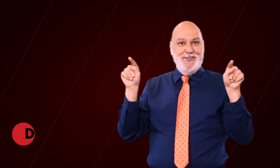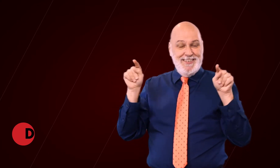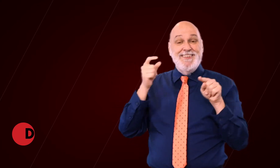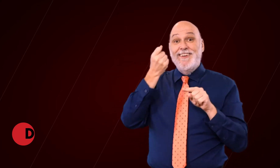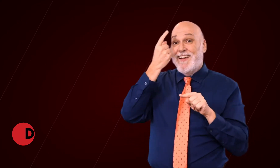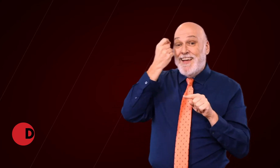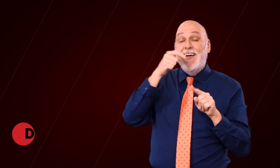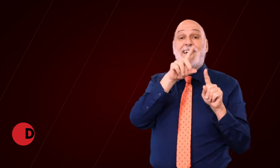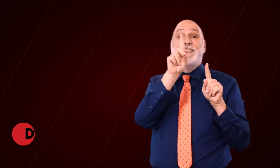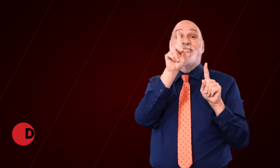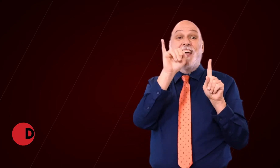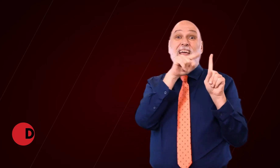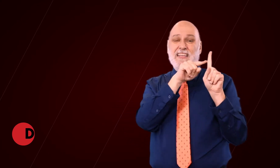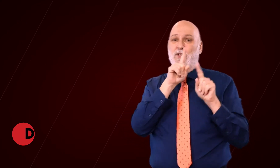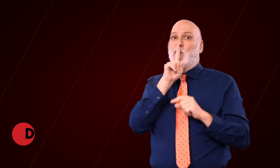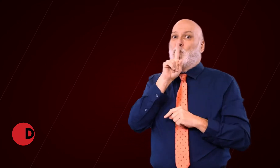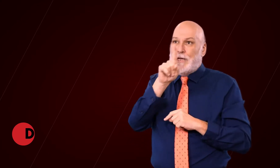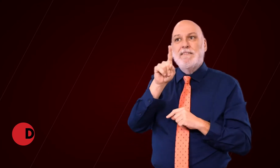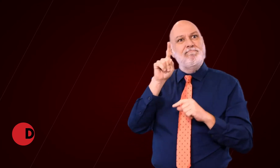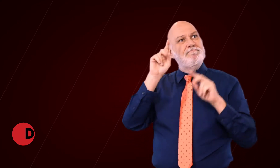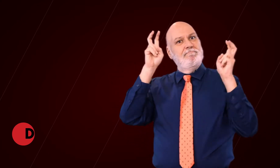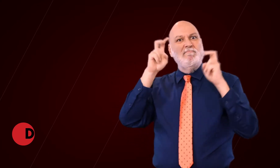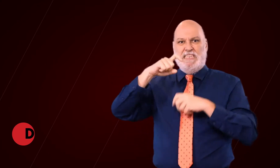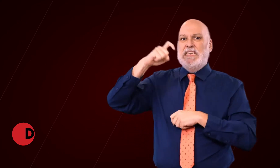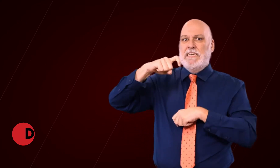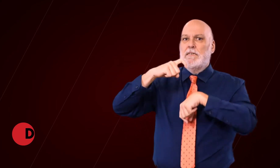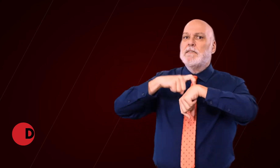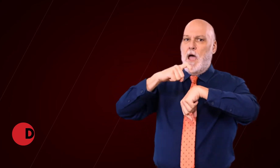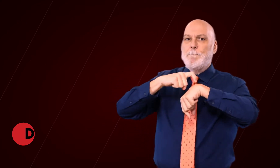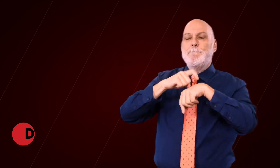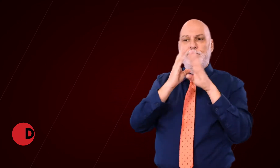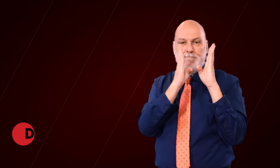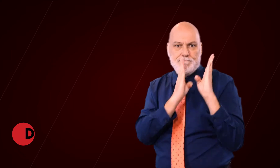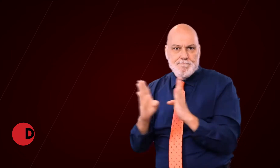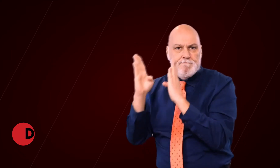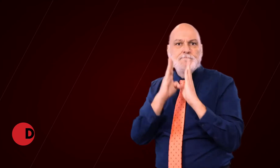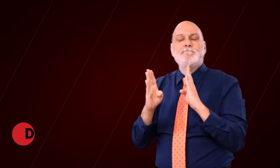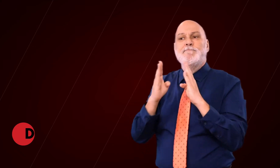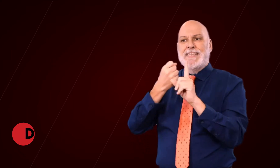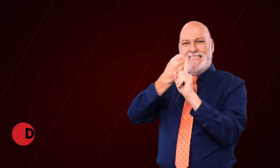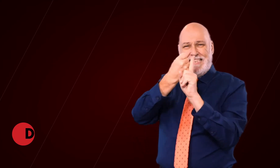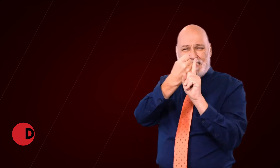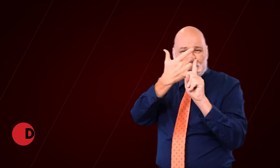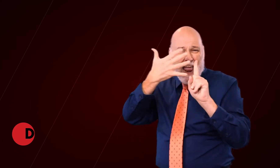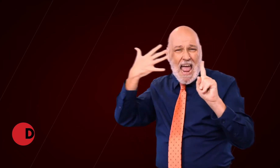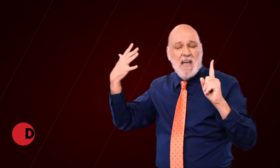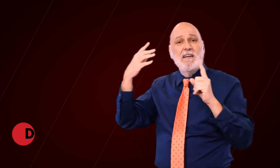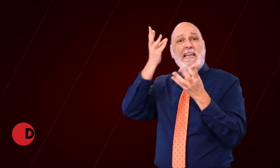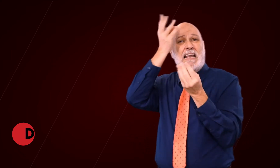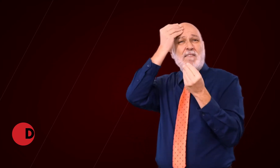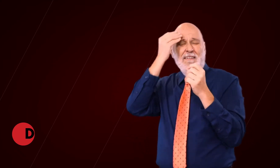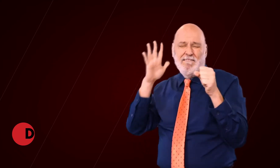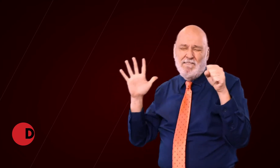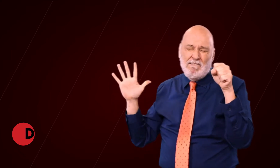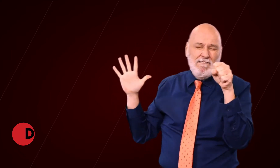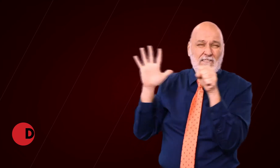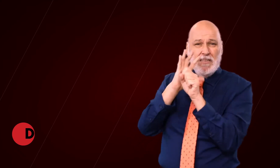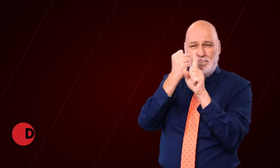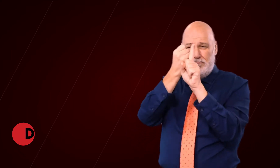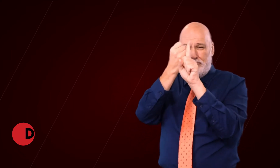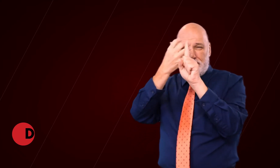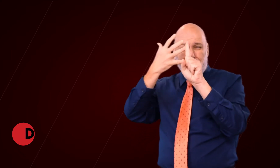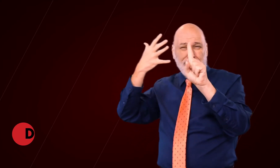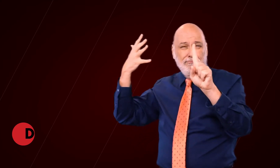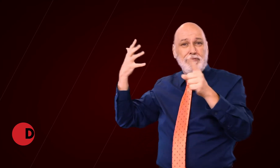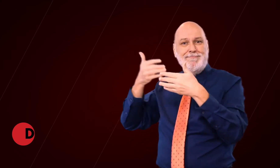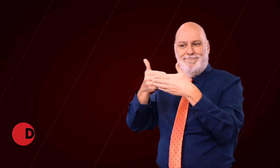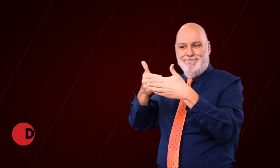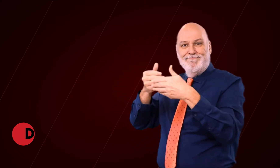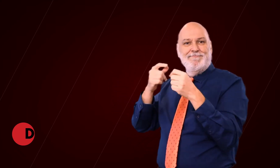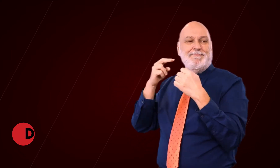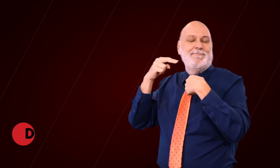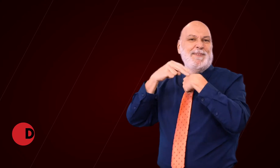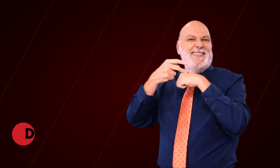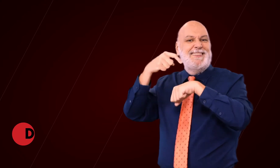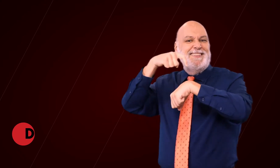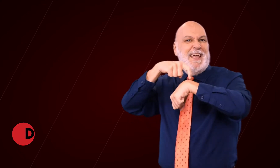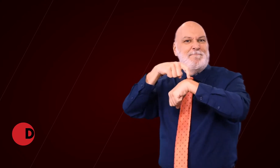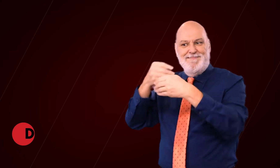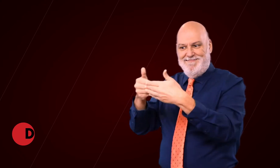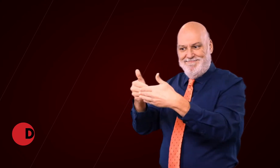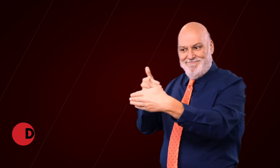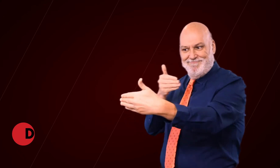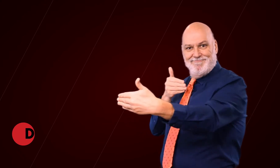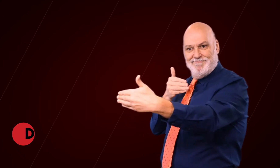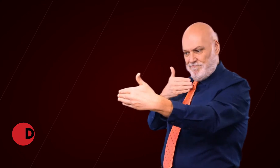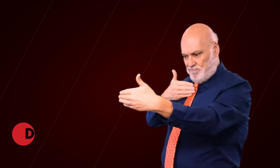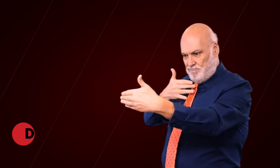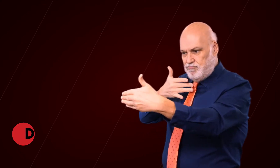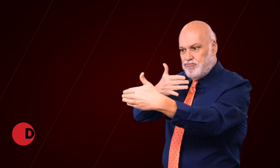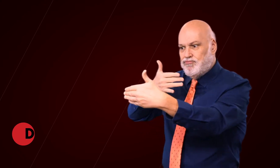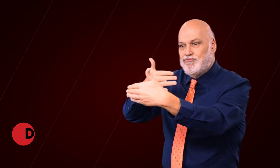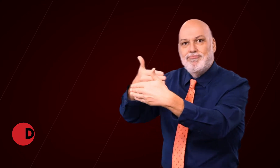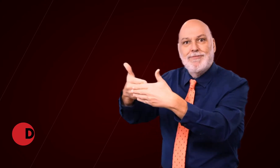and the DI needs time to restructure and expand on content